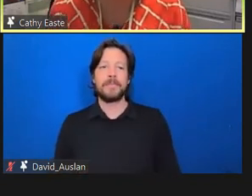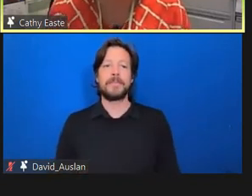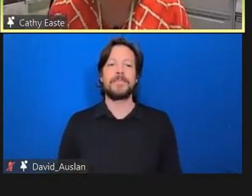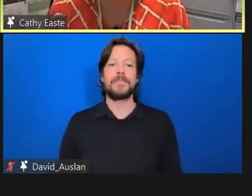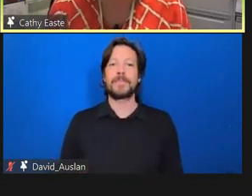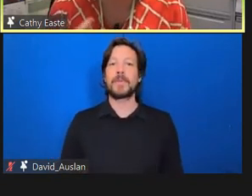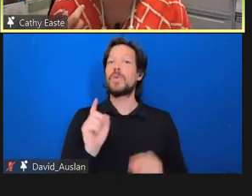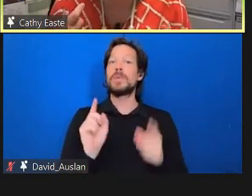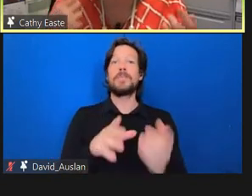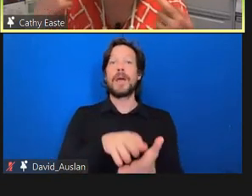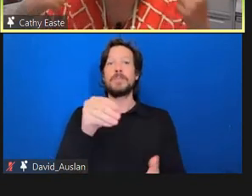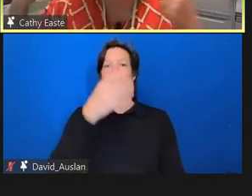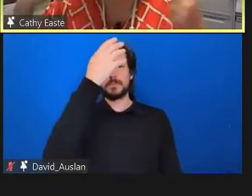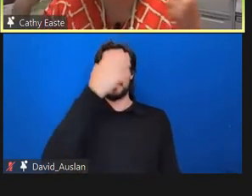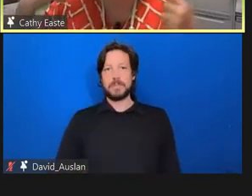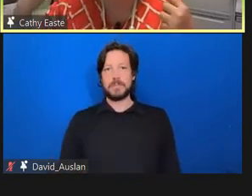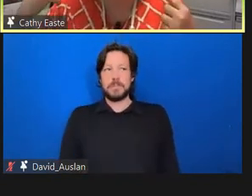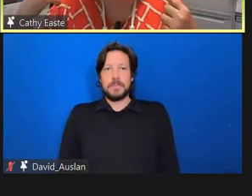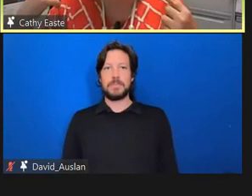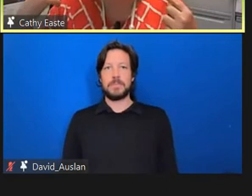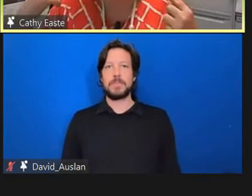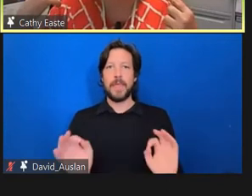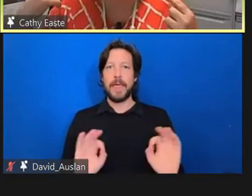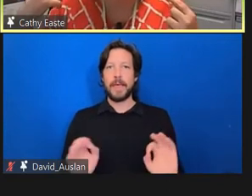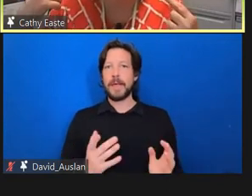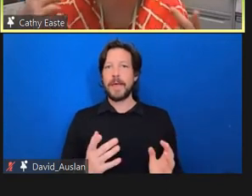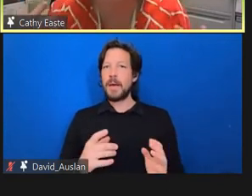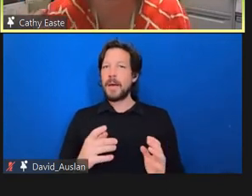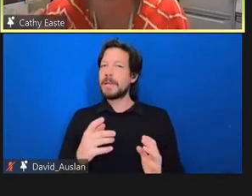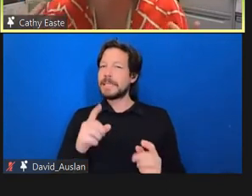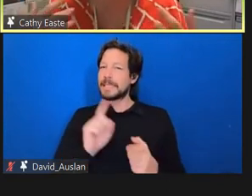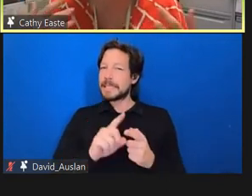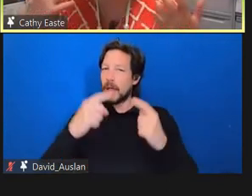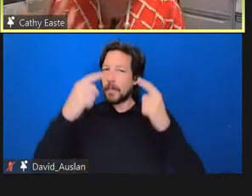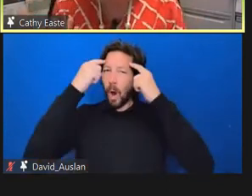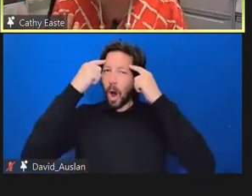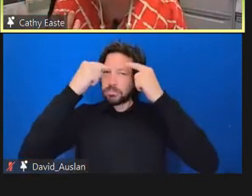blank, but their mind is going. It doesn't mean they don't have the knowledge or don't have the